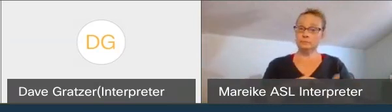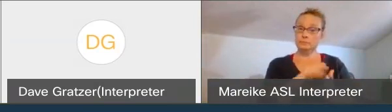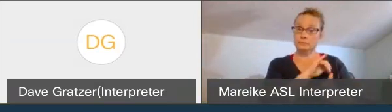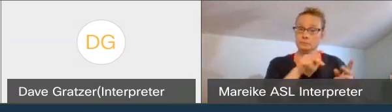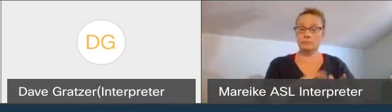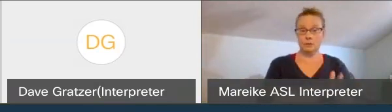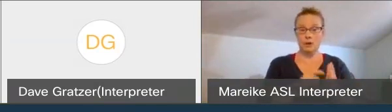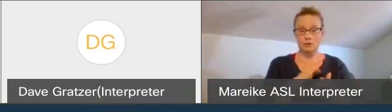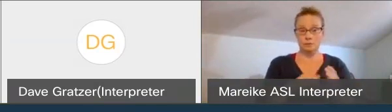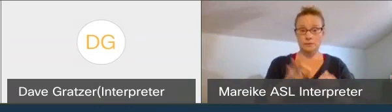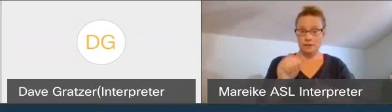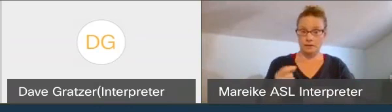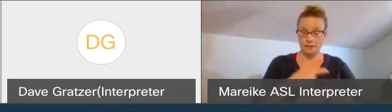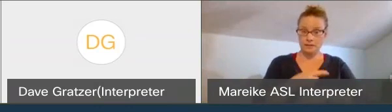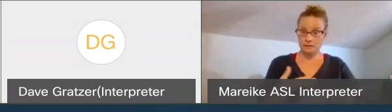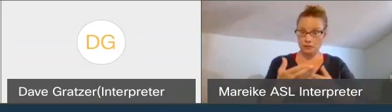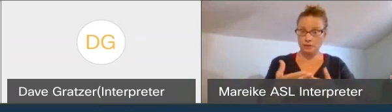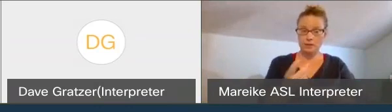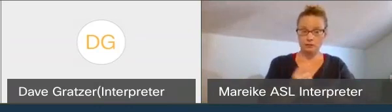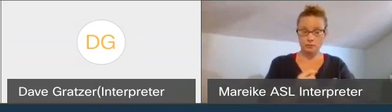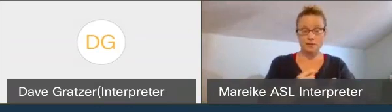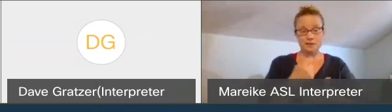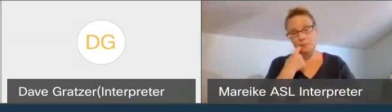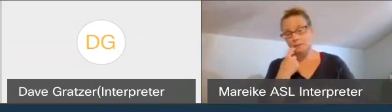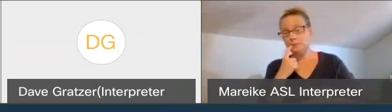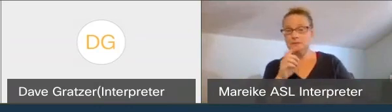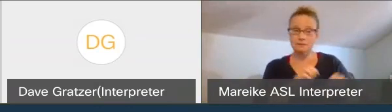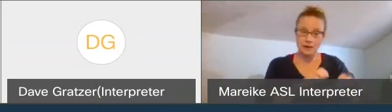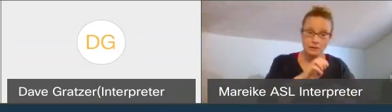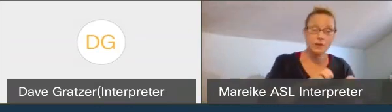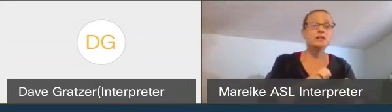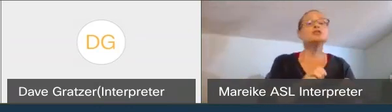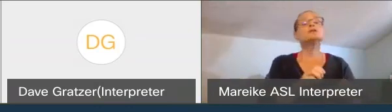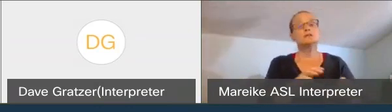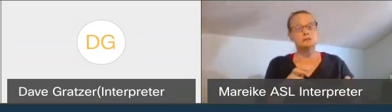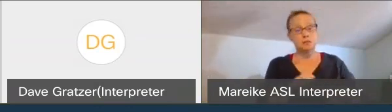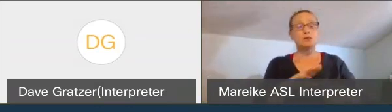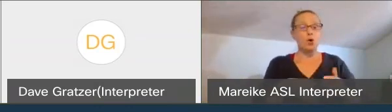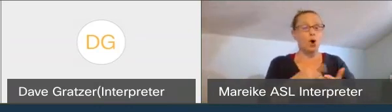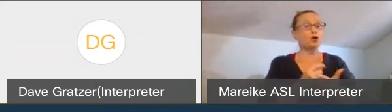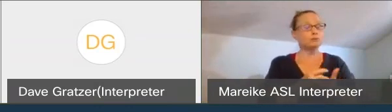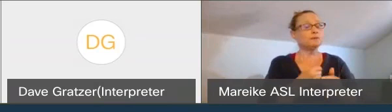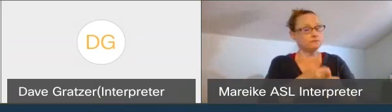to complete 90 days of recommended treatment. A chemical dependency evaluation is done and all treatment follows those recommendations.